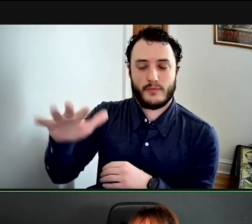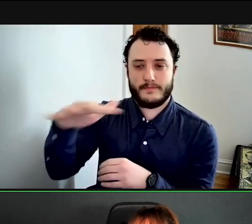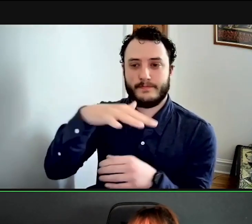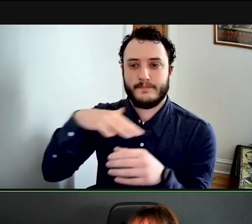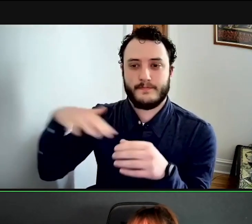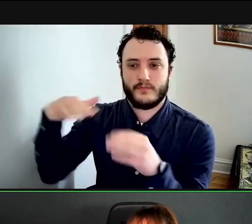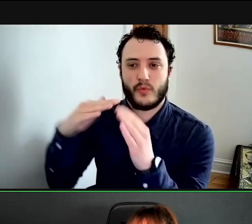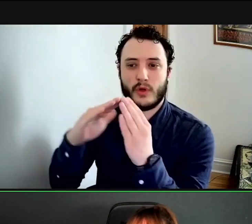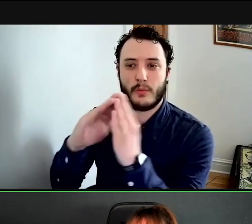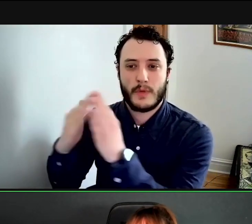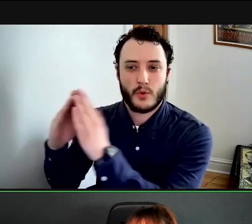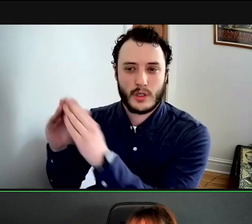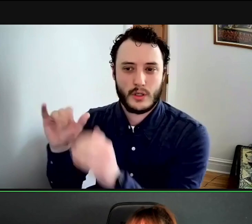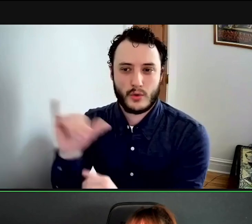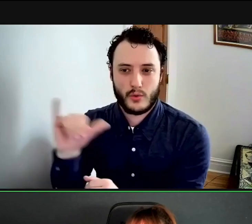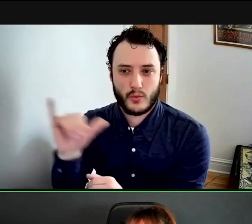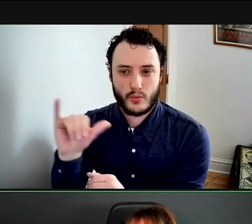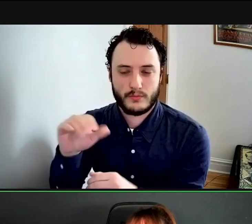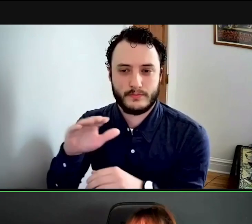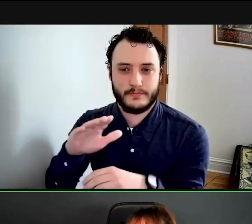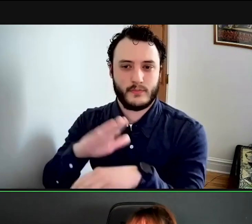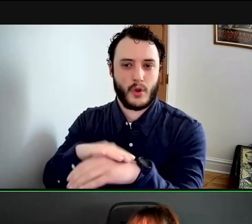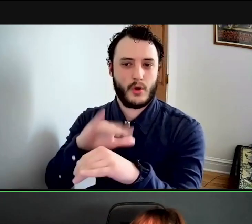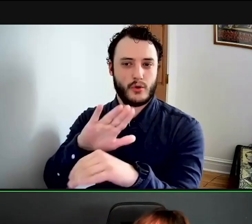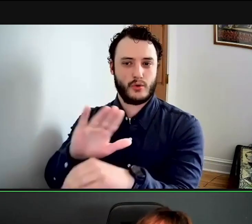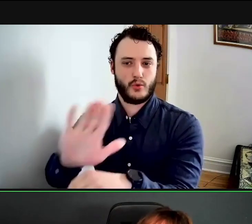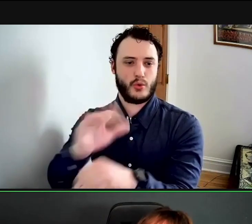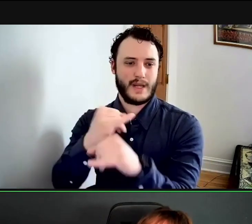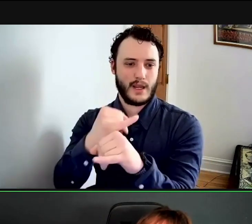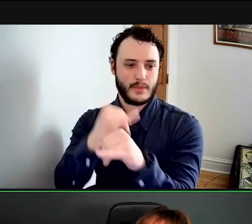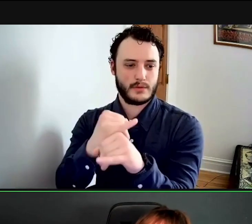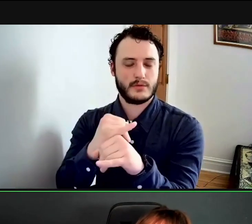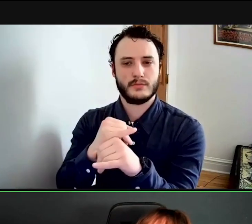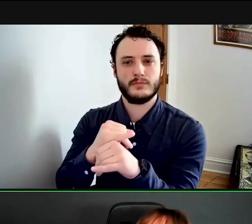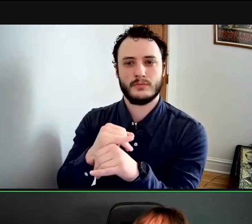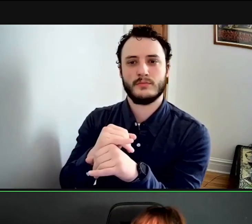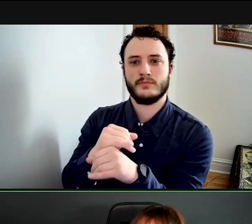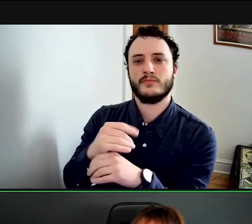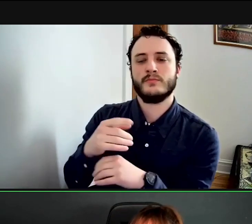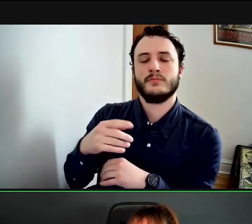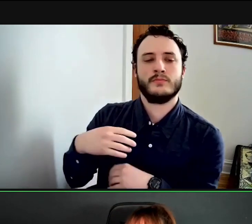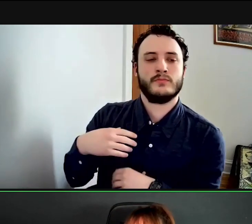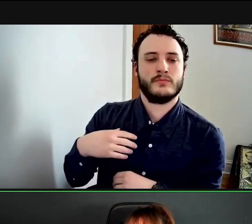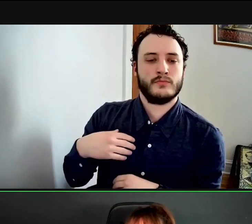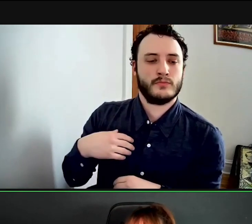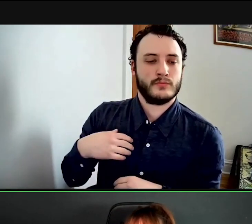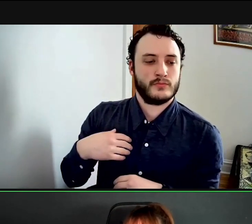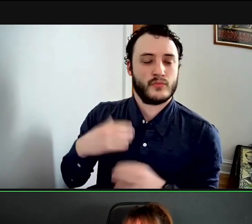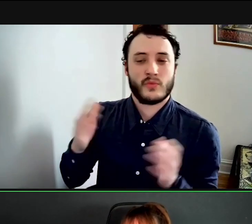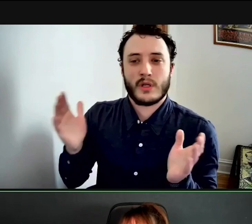It's important to be aware of the community where your campus resides.